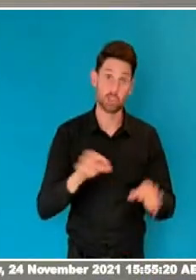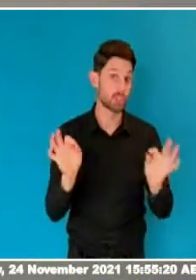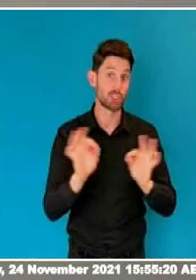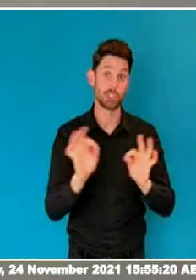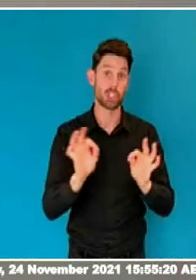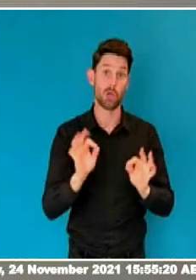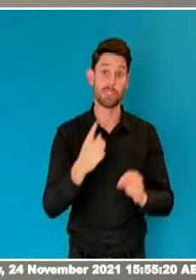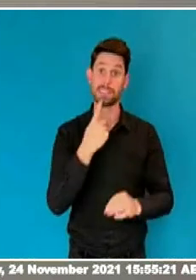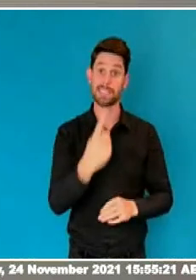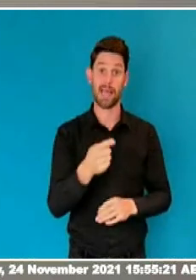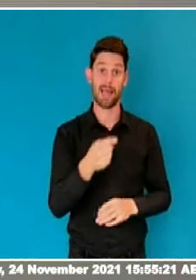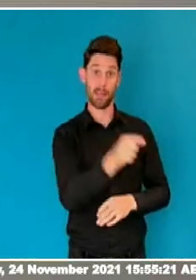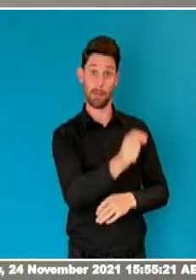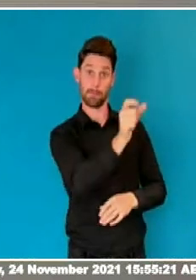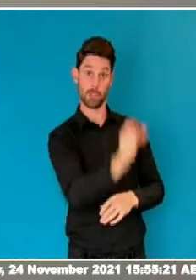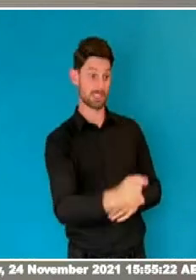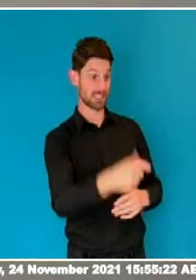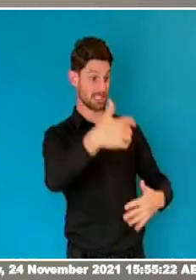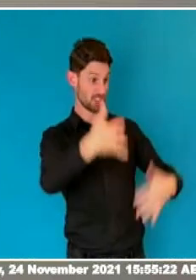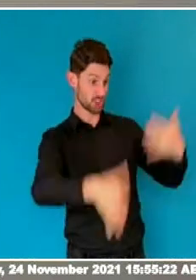involved in an incident or a near miss.